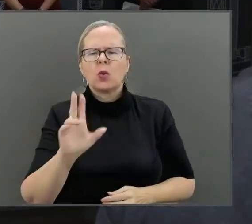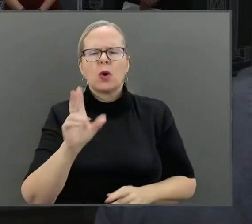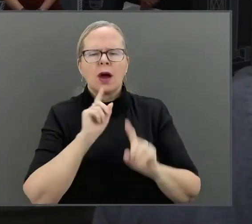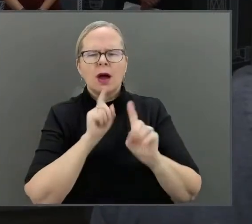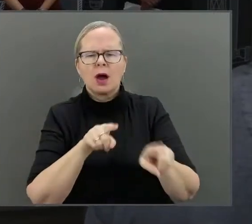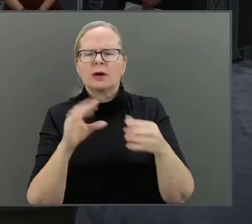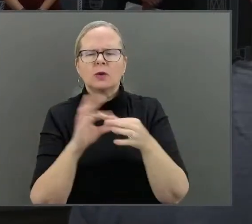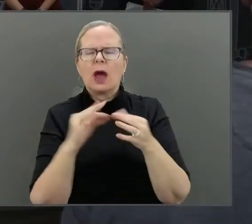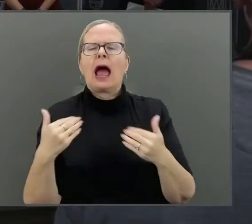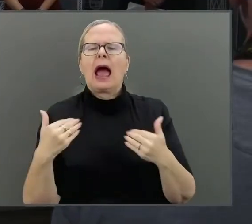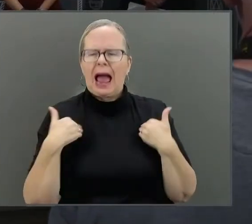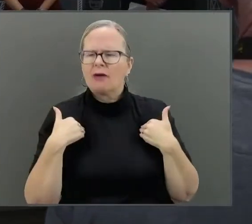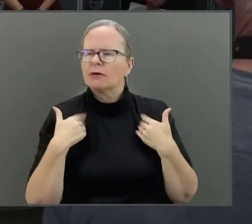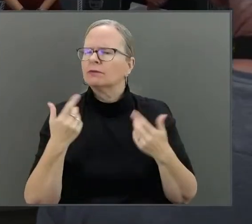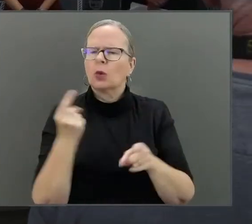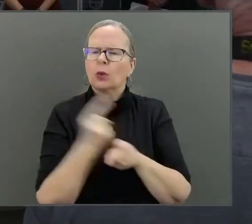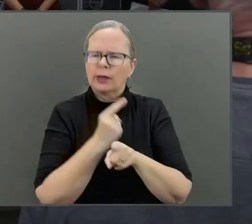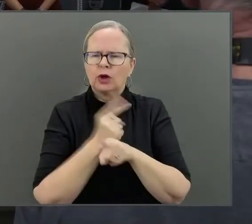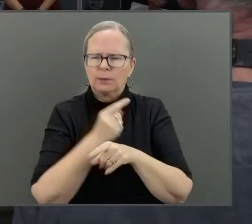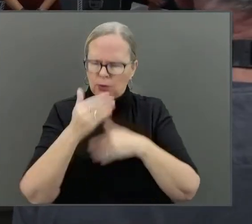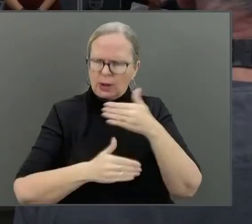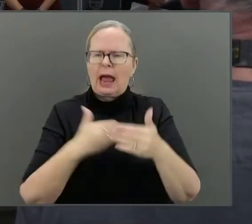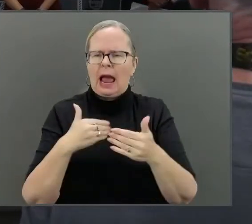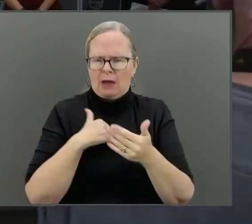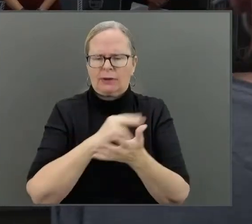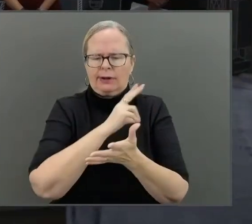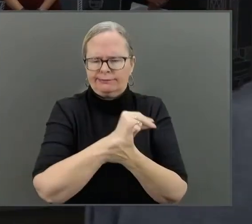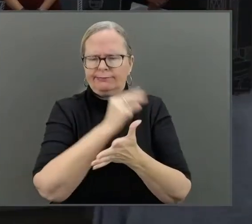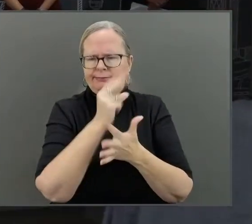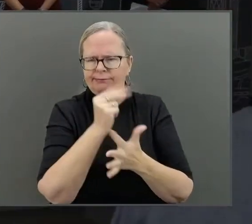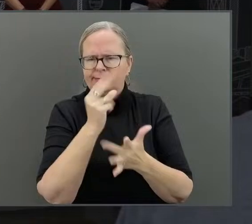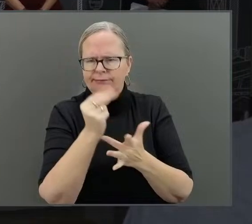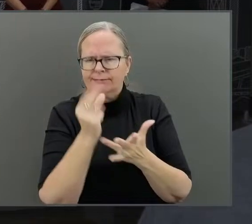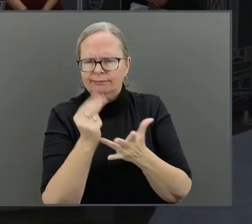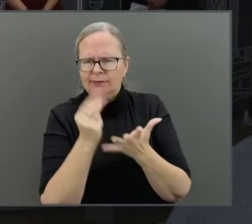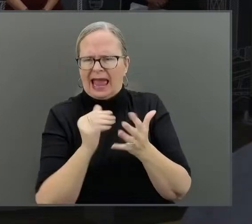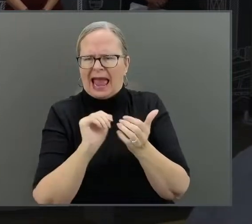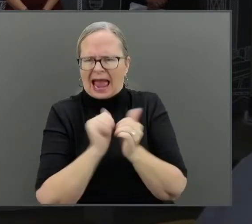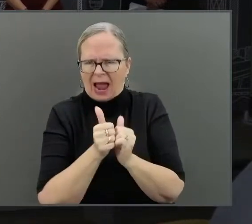with the appropriate permits from the provincial governments we'll take a couple more questions